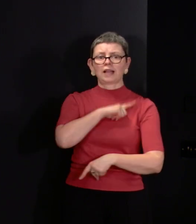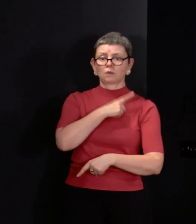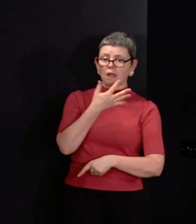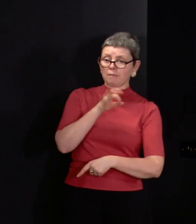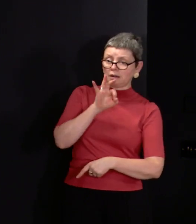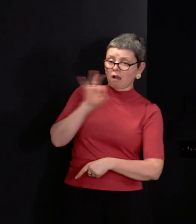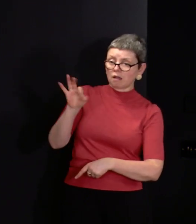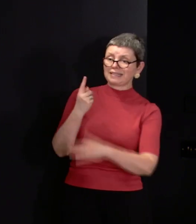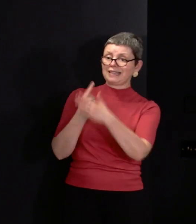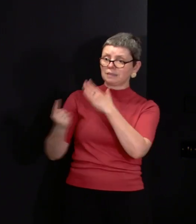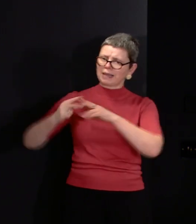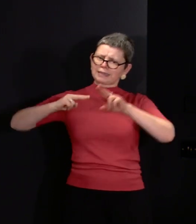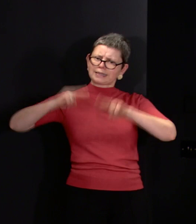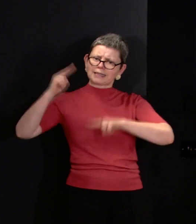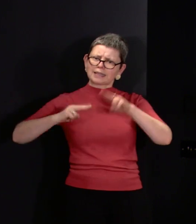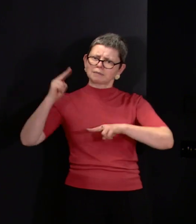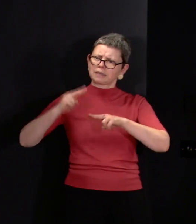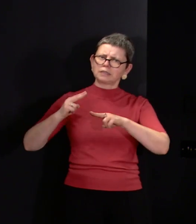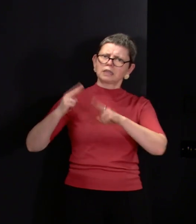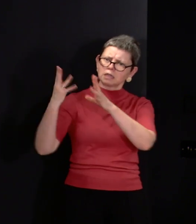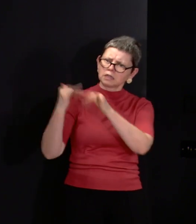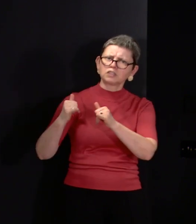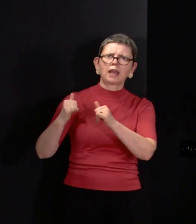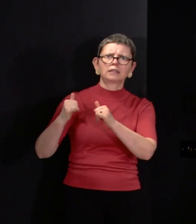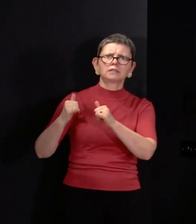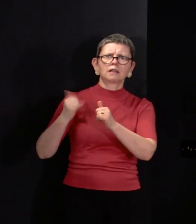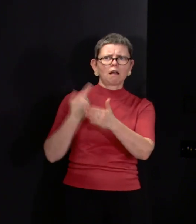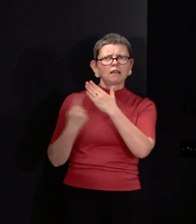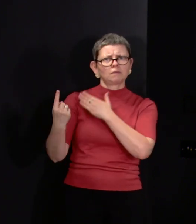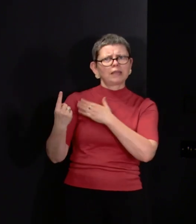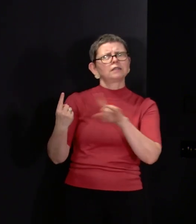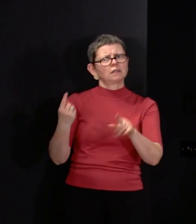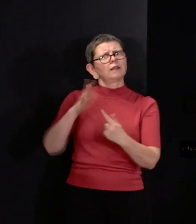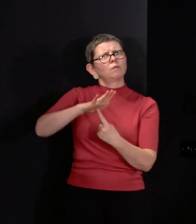independent assurance, and we'll continue to monitor it. Because as things develop,